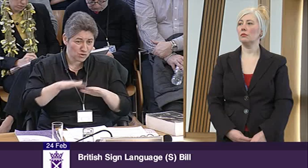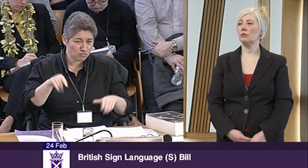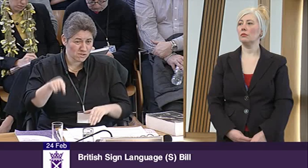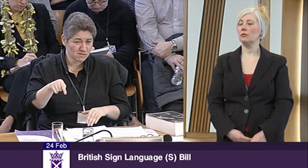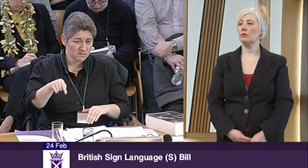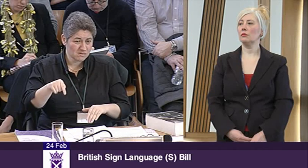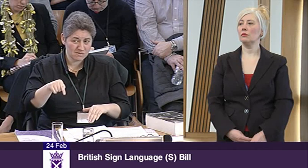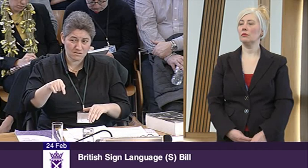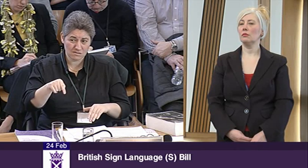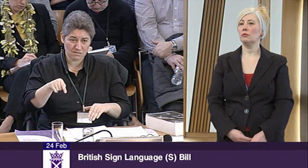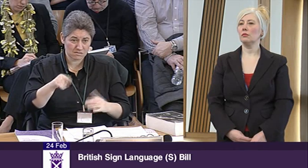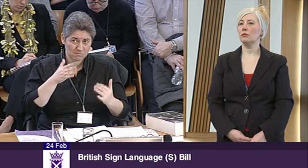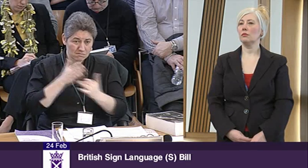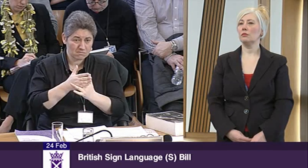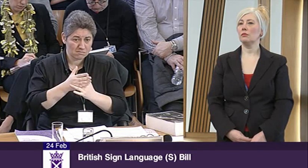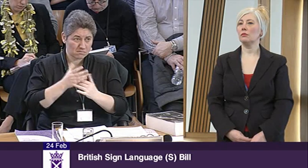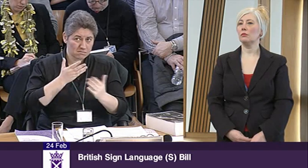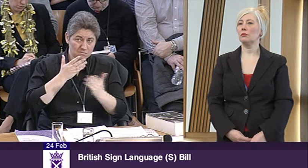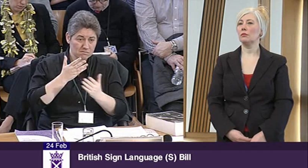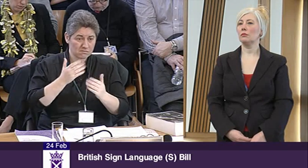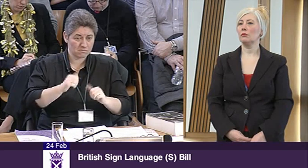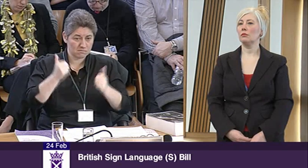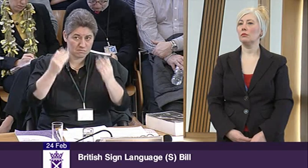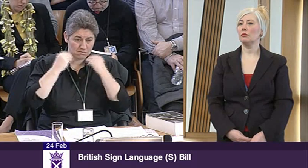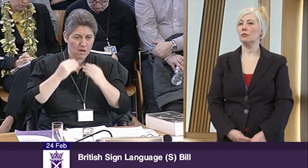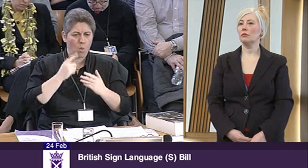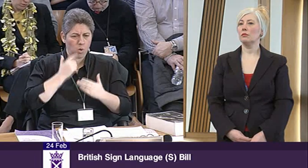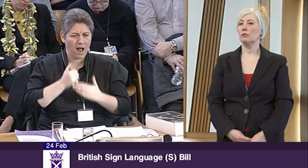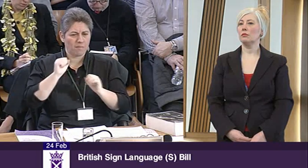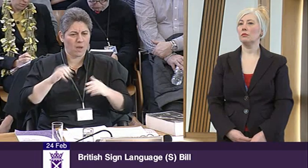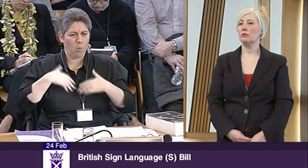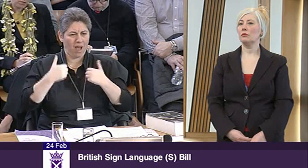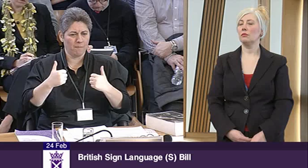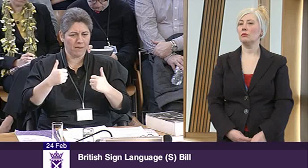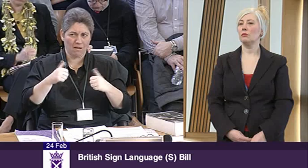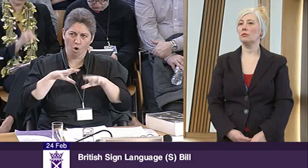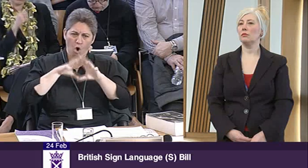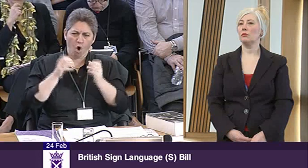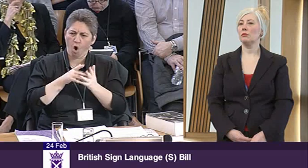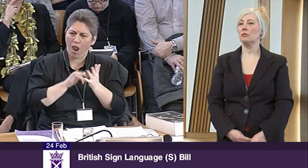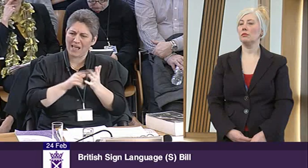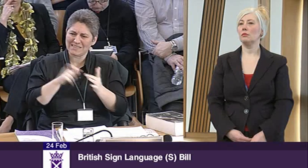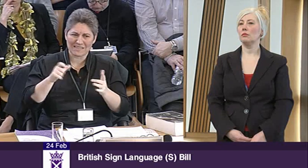We have mentioned before that deaf children need to be able to access their education